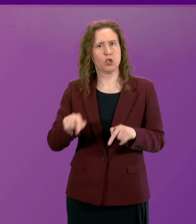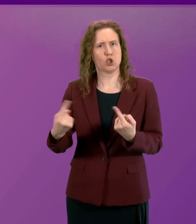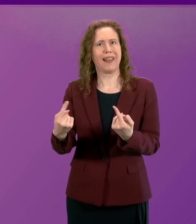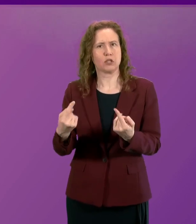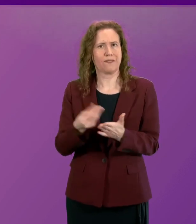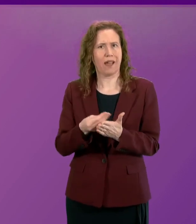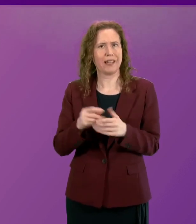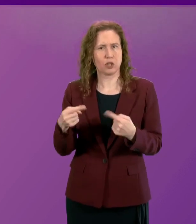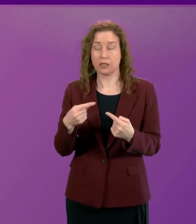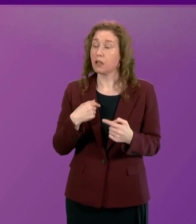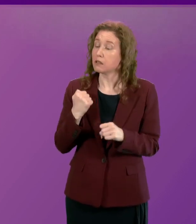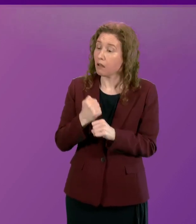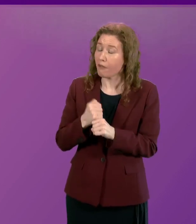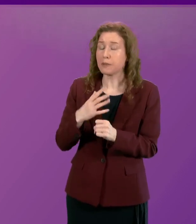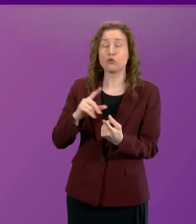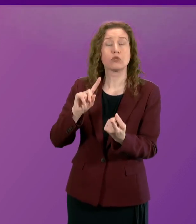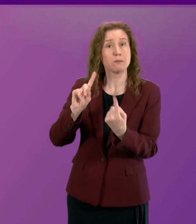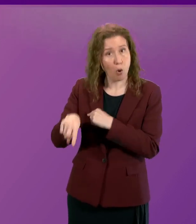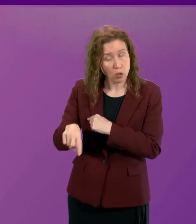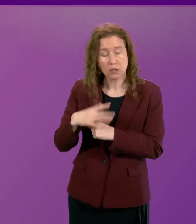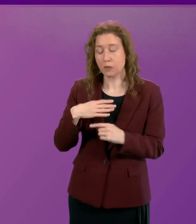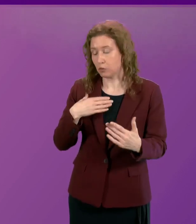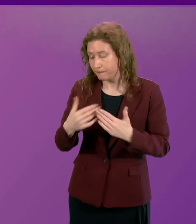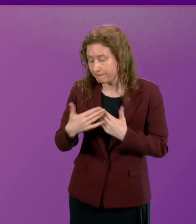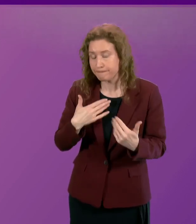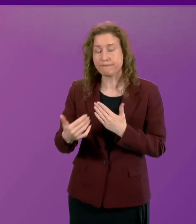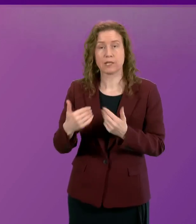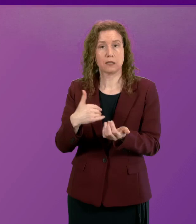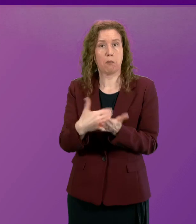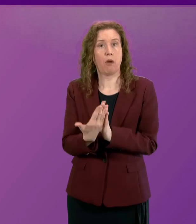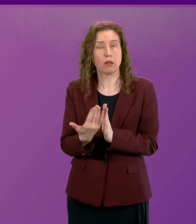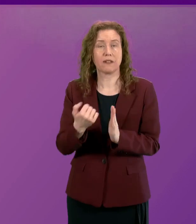Government will have to respond to that, and we will have to address those issues as part of the